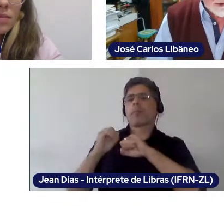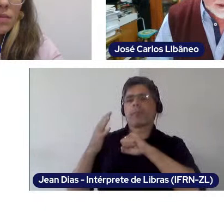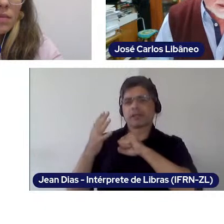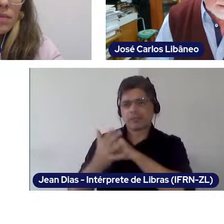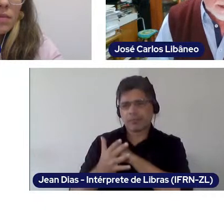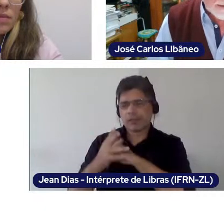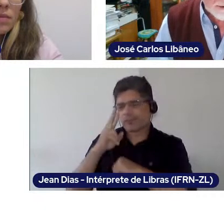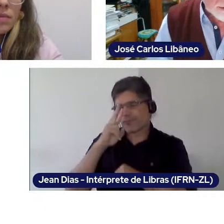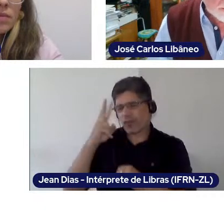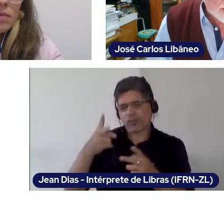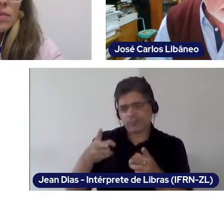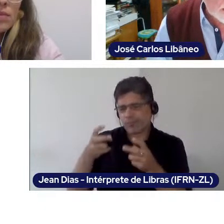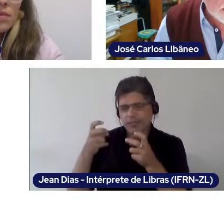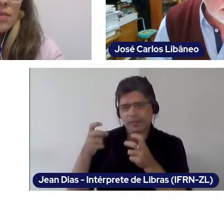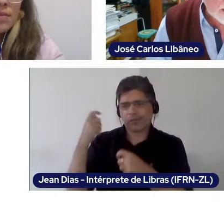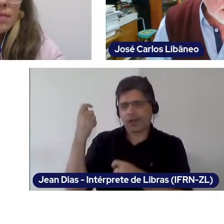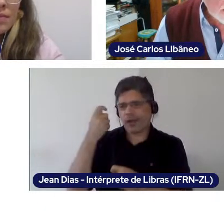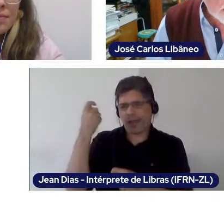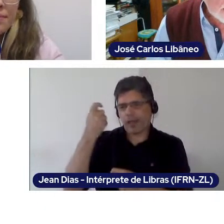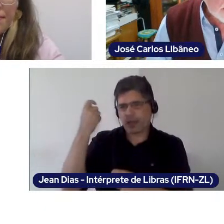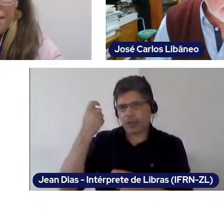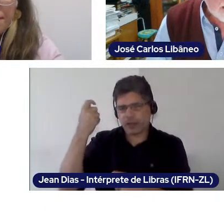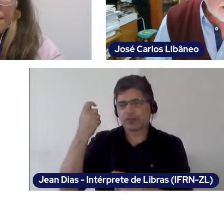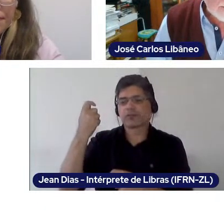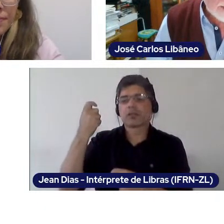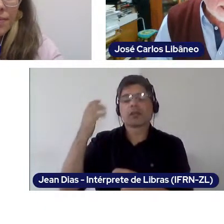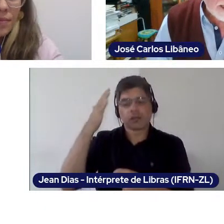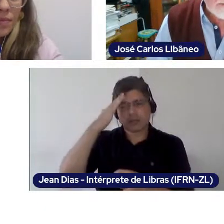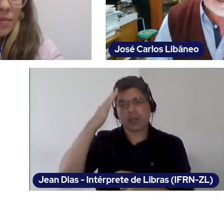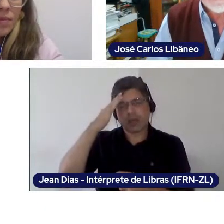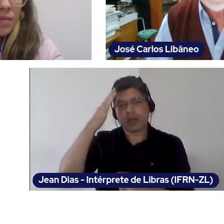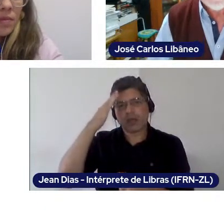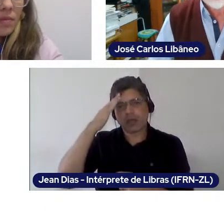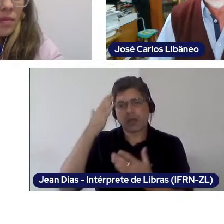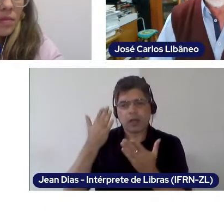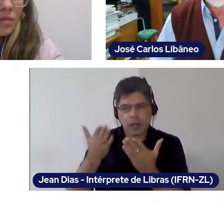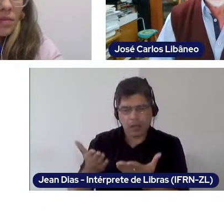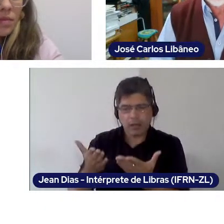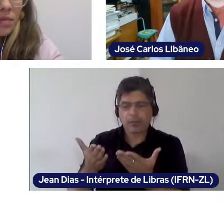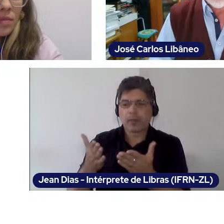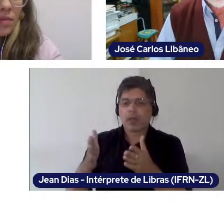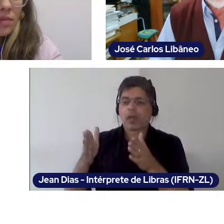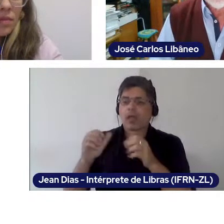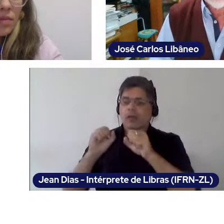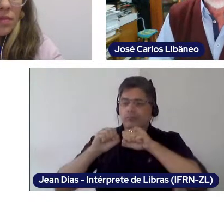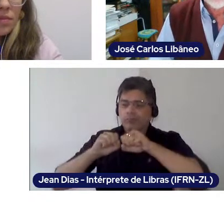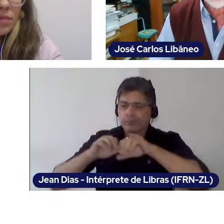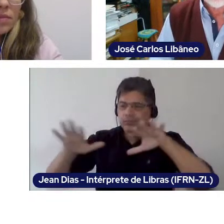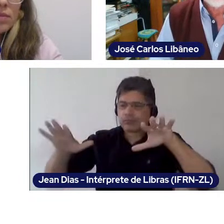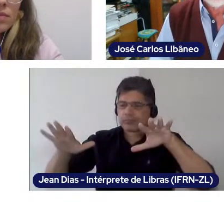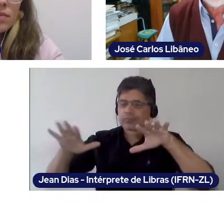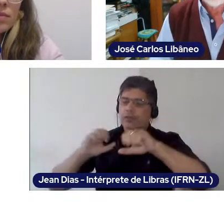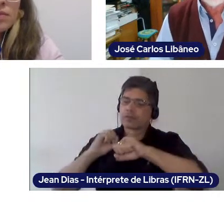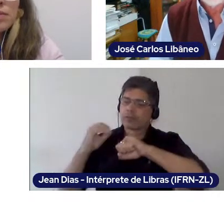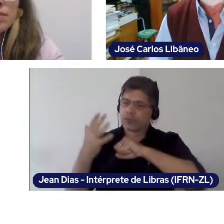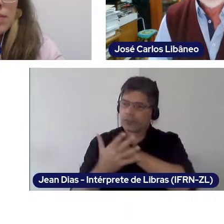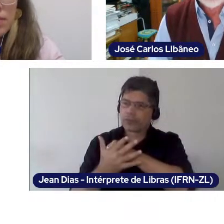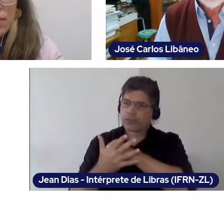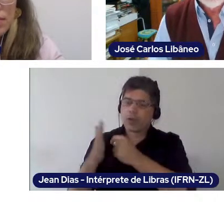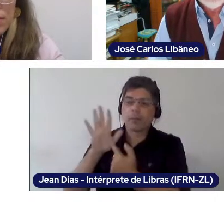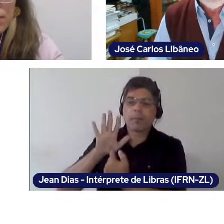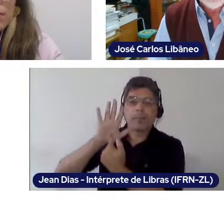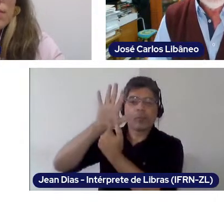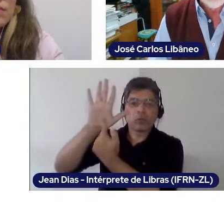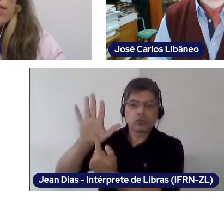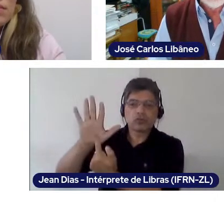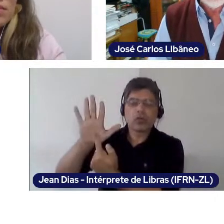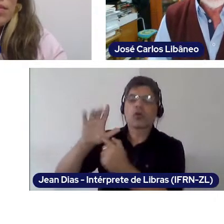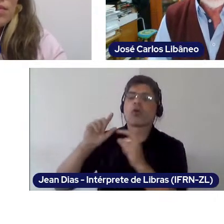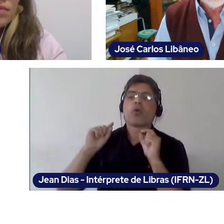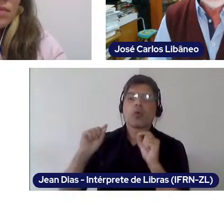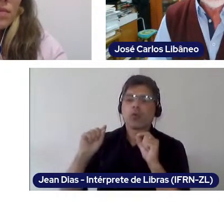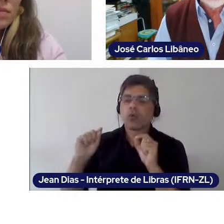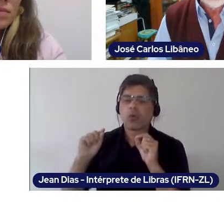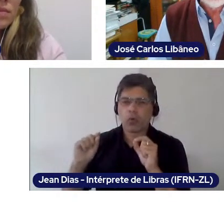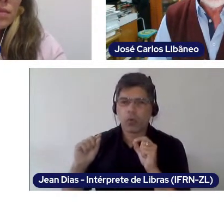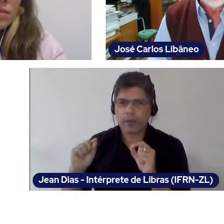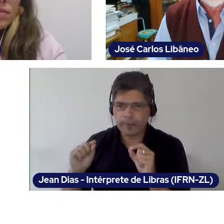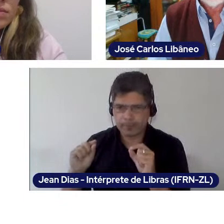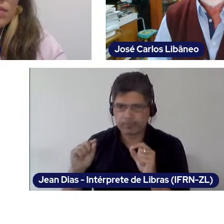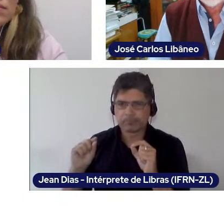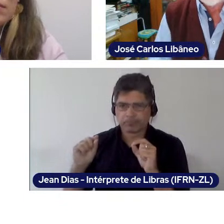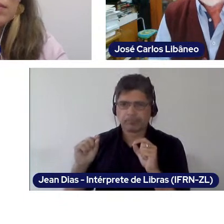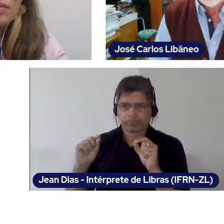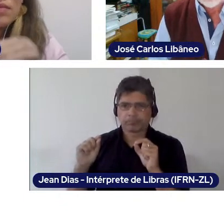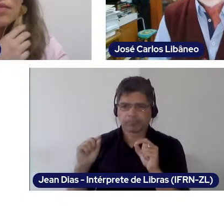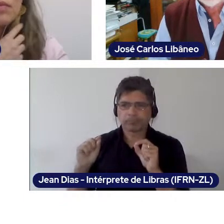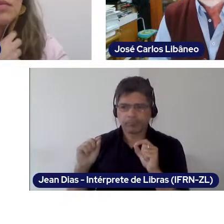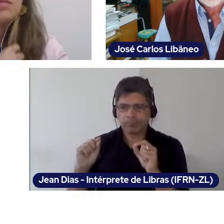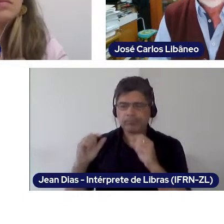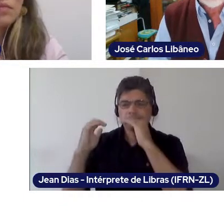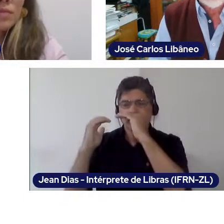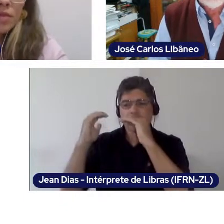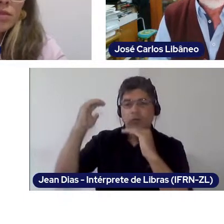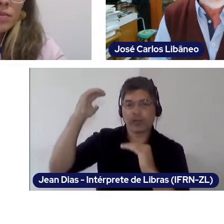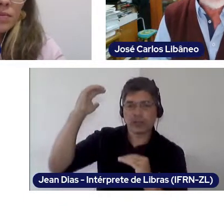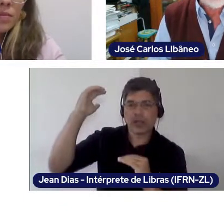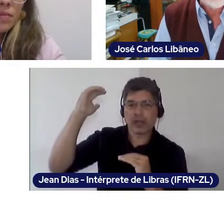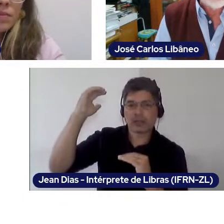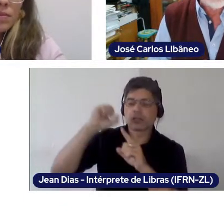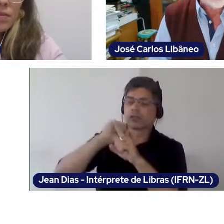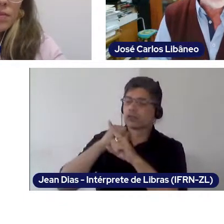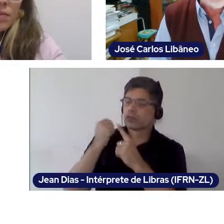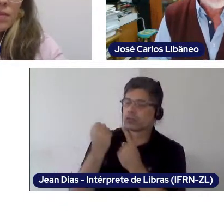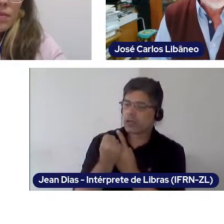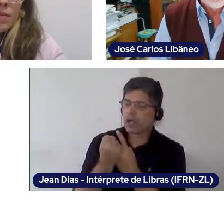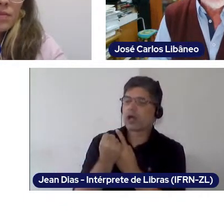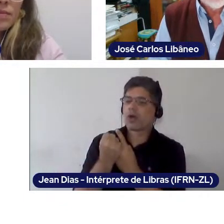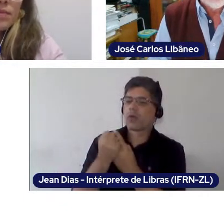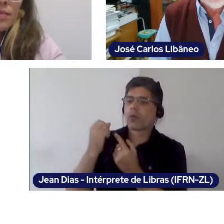We all know that the pandemic shed a light on the social and economical inequality that brazilian families face.